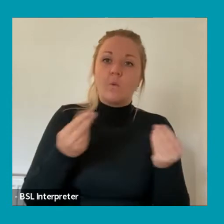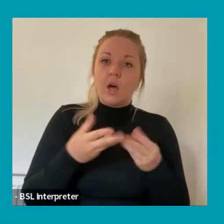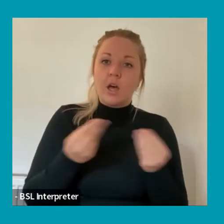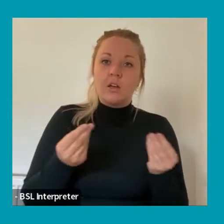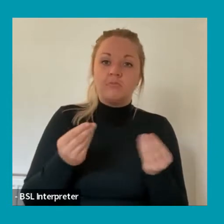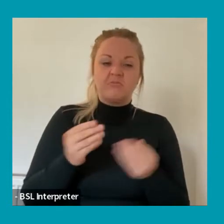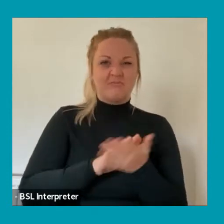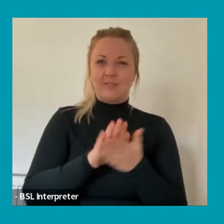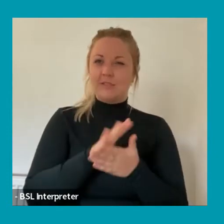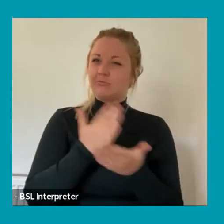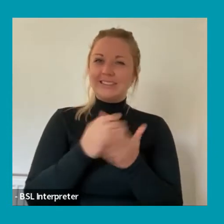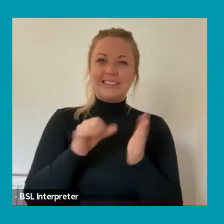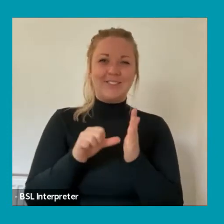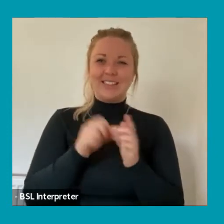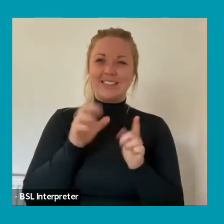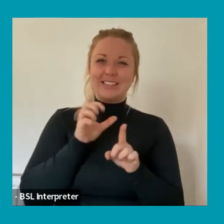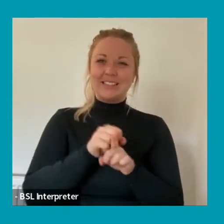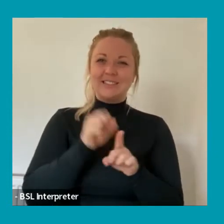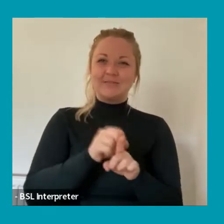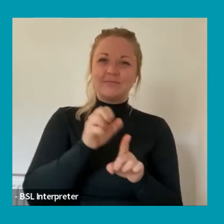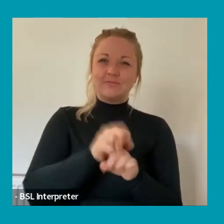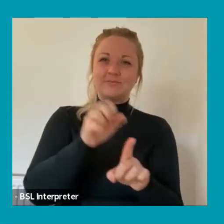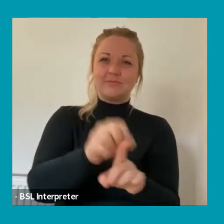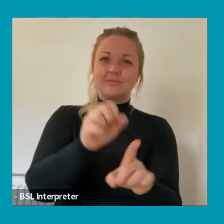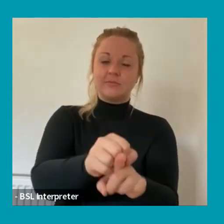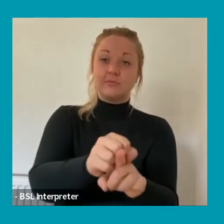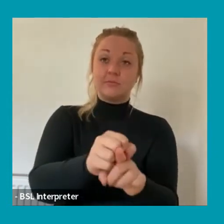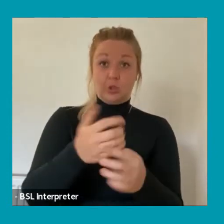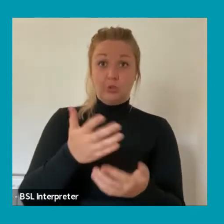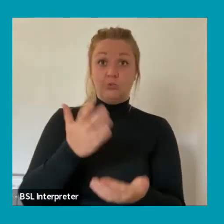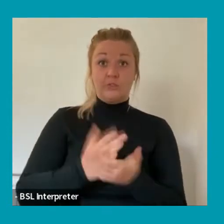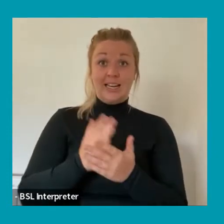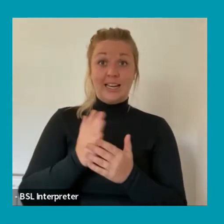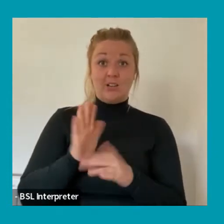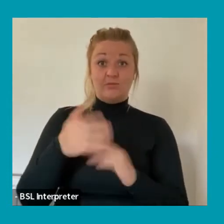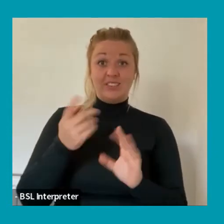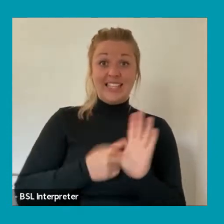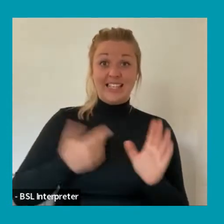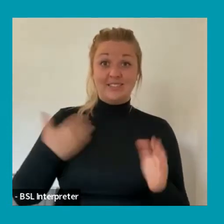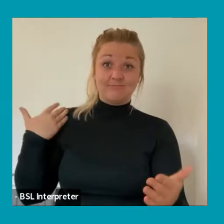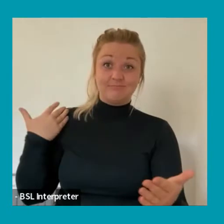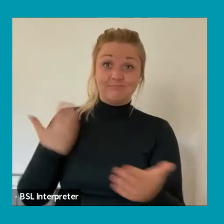So it is really changed how we do that and made it many more compassionate.